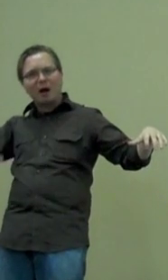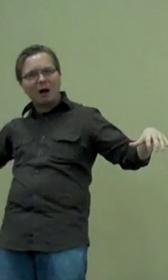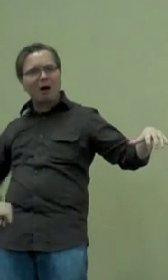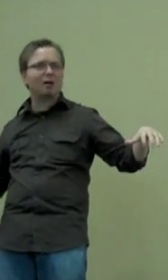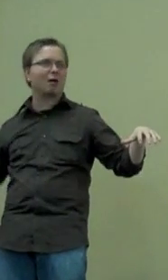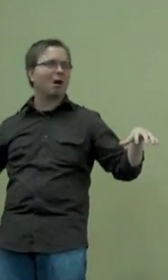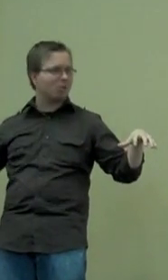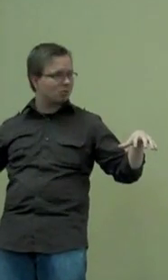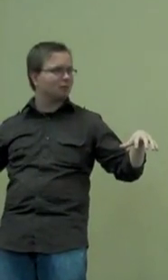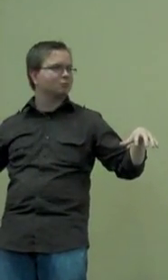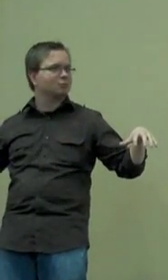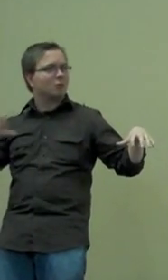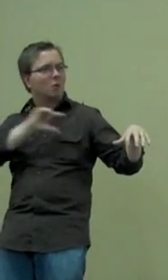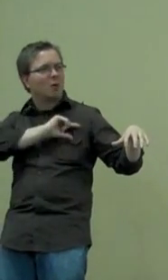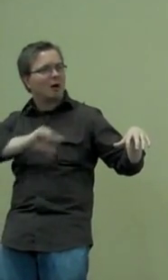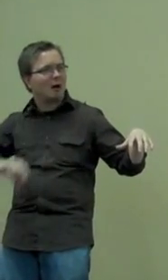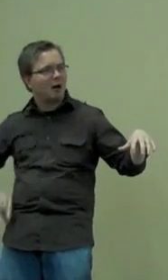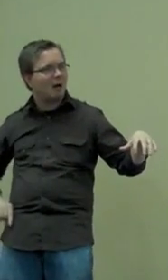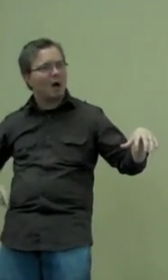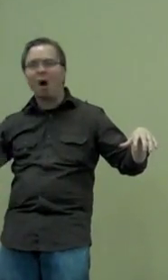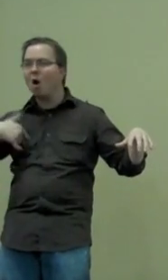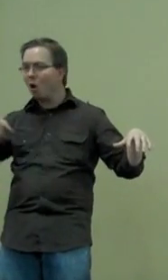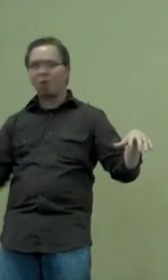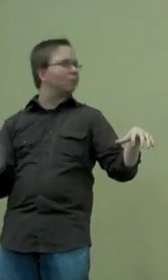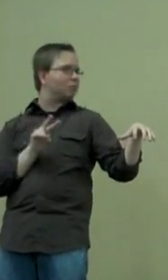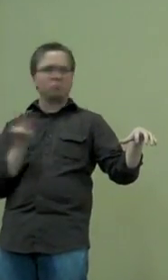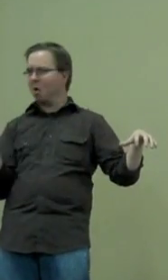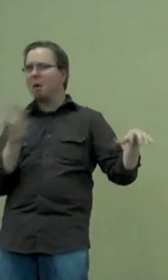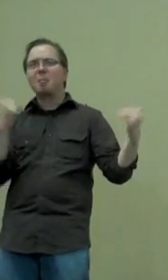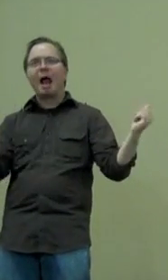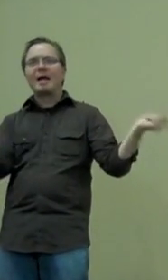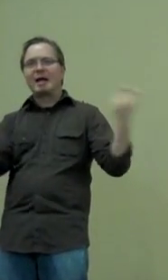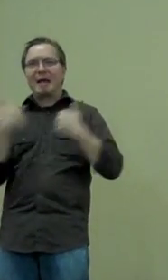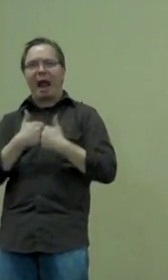You got armrests. You are a queen. You are a queen watching racquetball, OK?